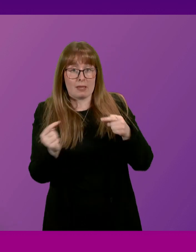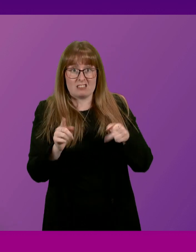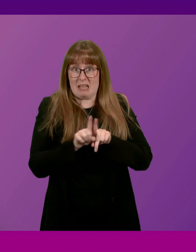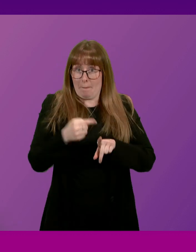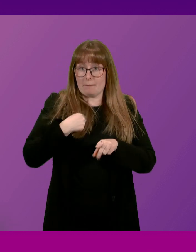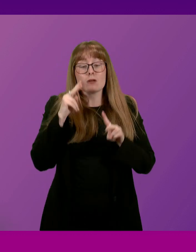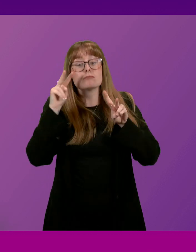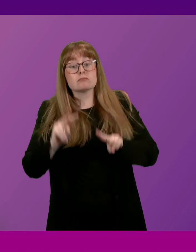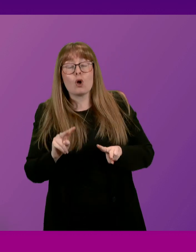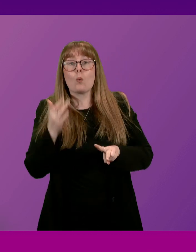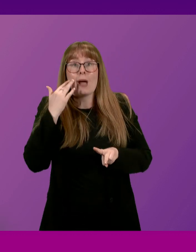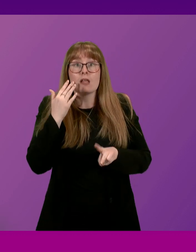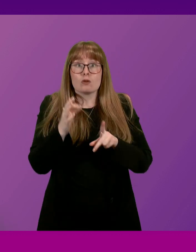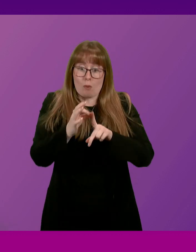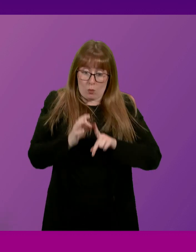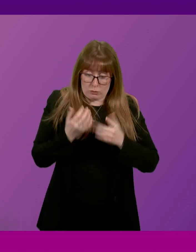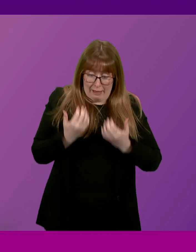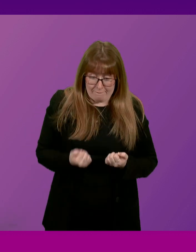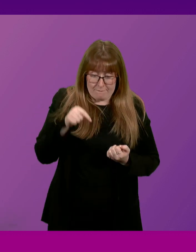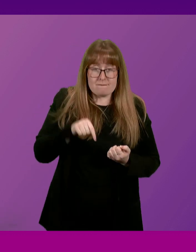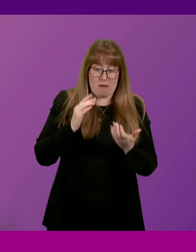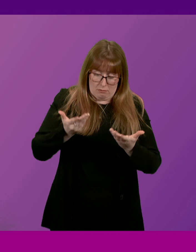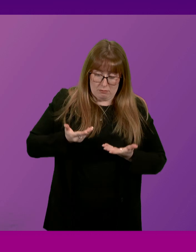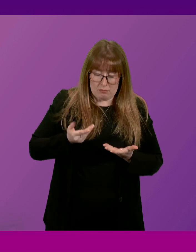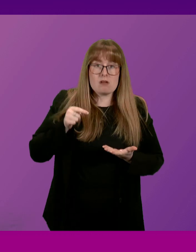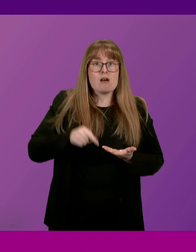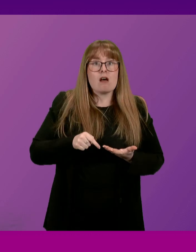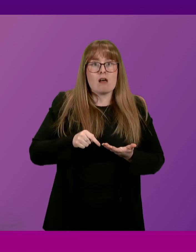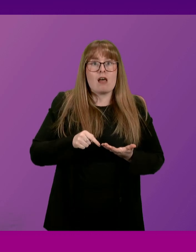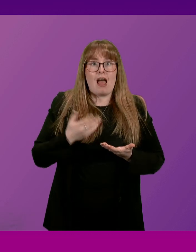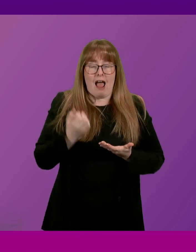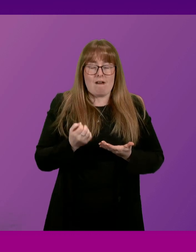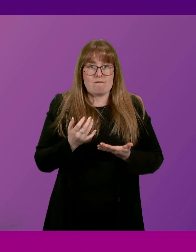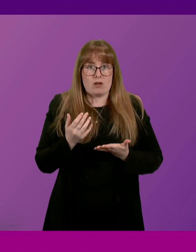see that when such proposals are brought forward, they are sometimes met with ferocious resistance.